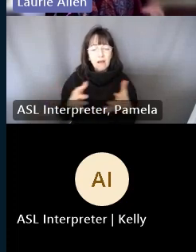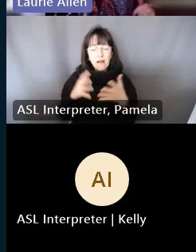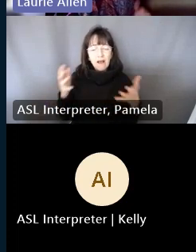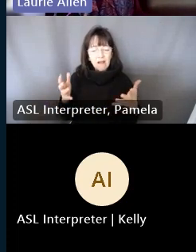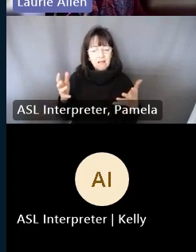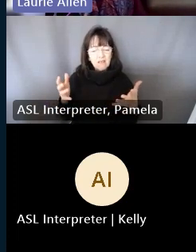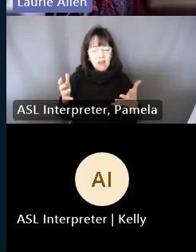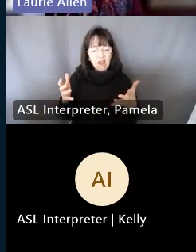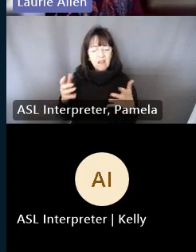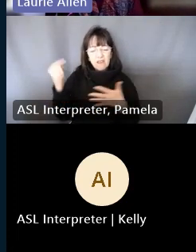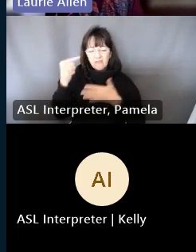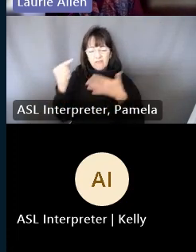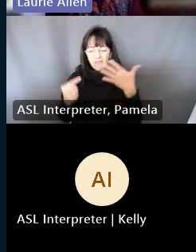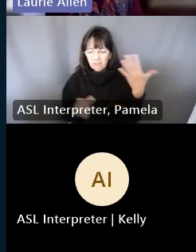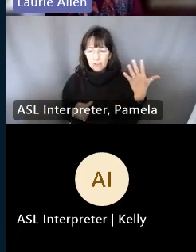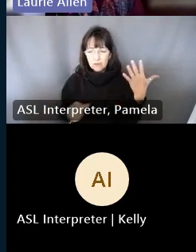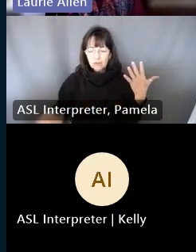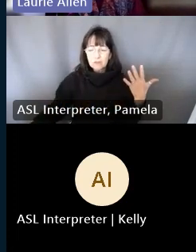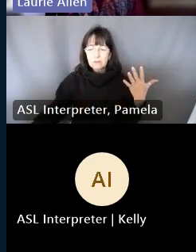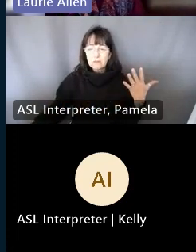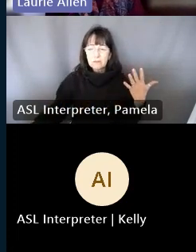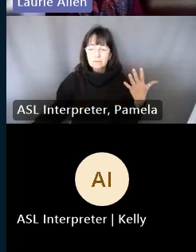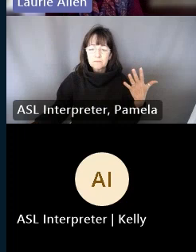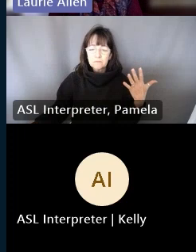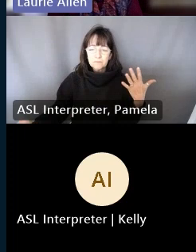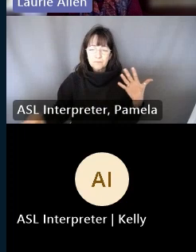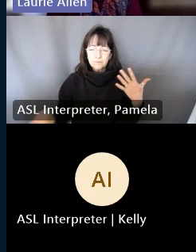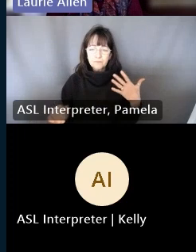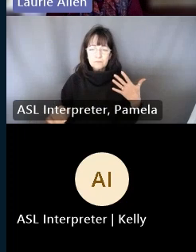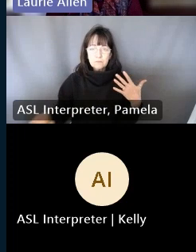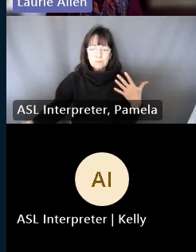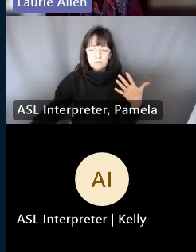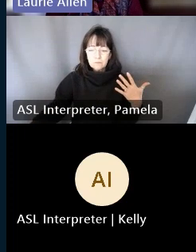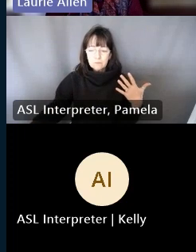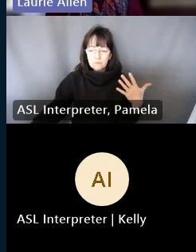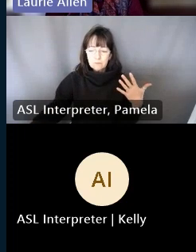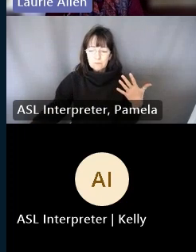And I'll start in Windows. In Windows 11, we believe this is the most